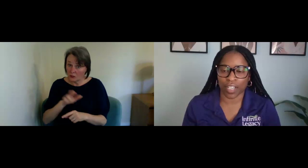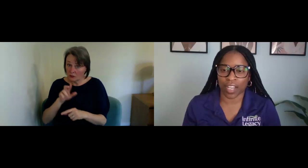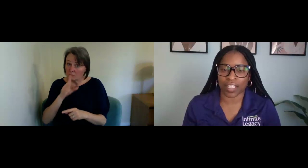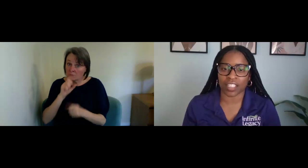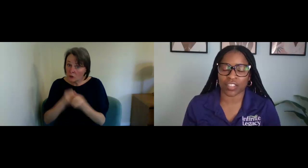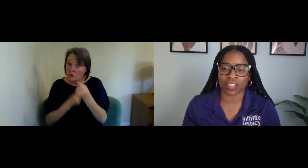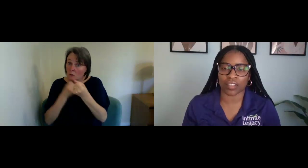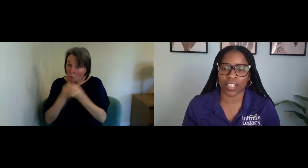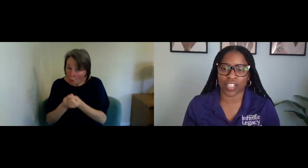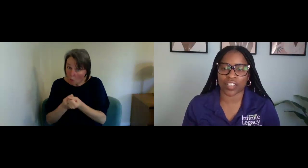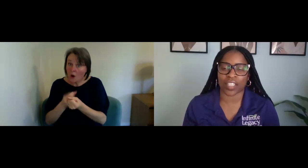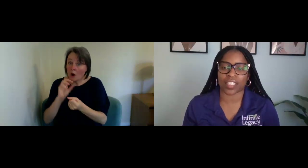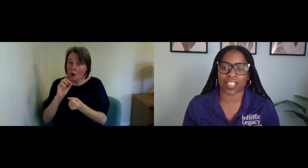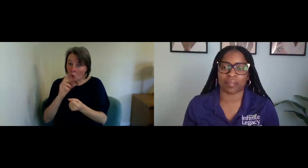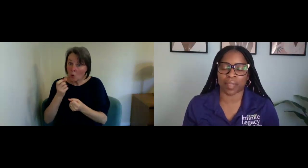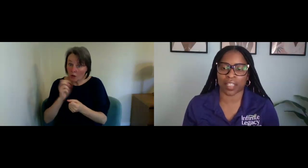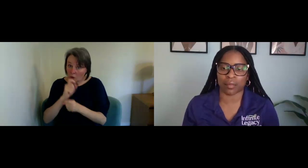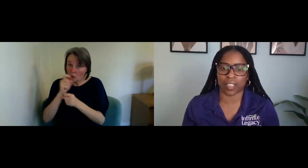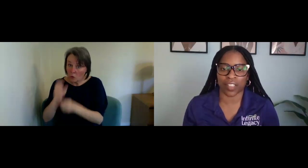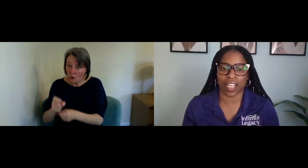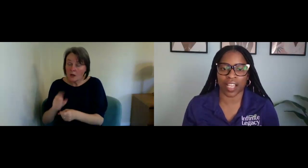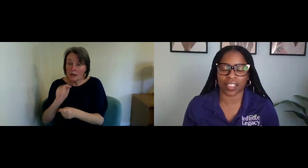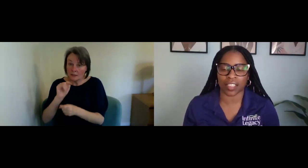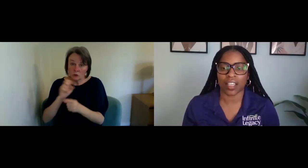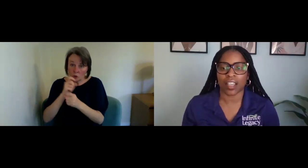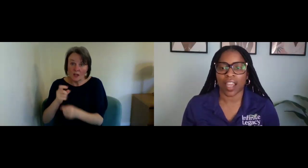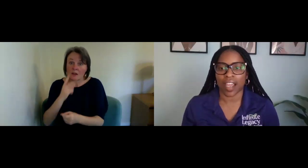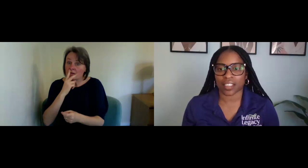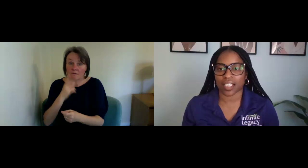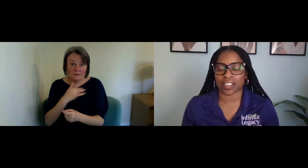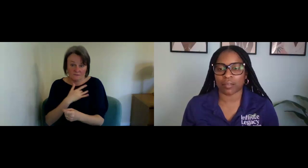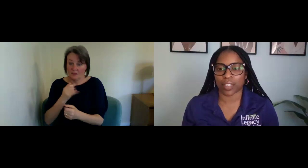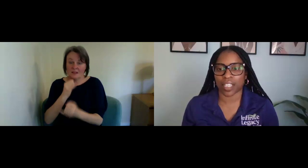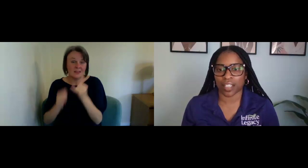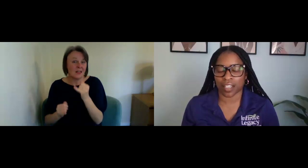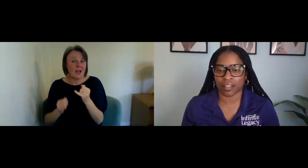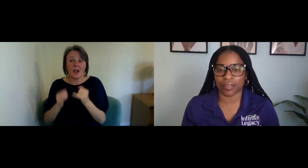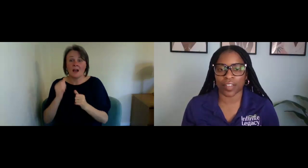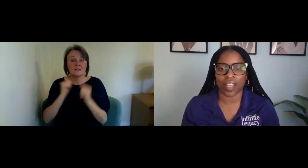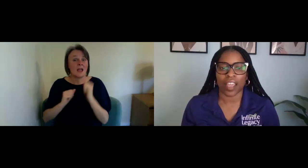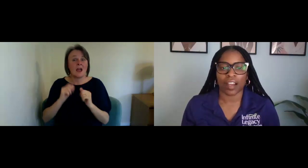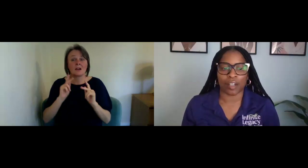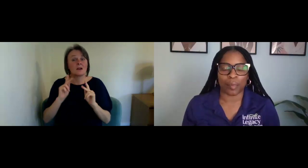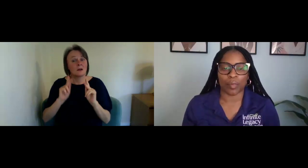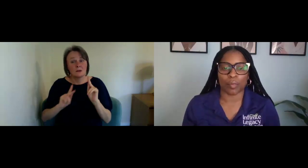organ, eye, and tissue donation. They see it as being one of the last acts as someone can give.